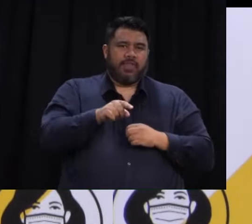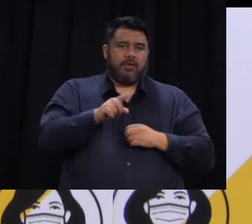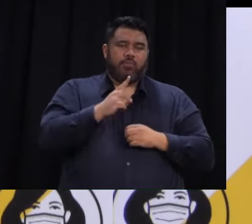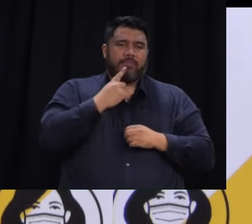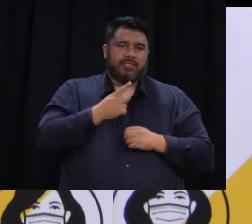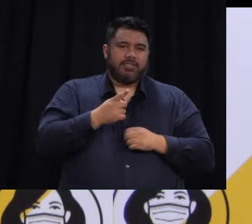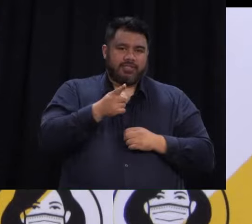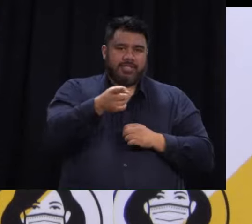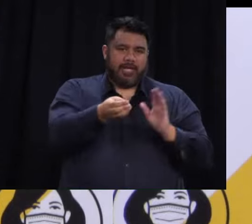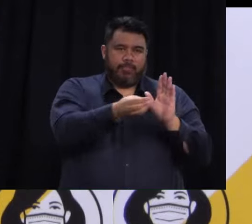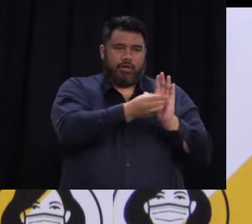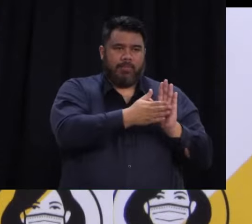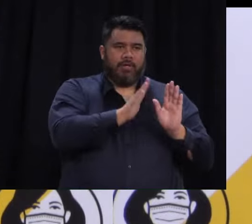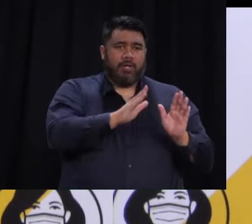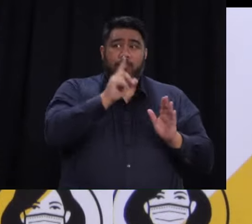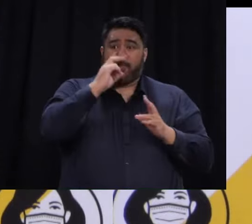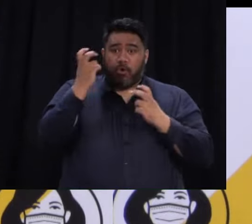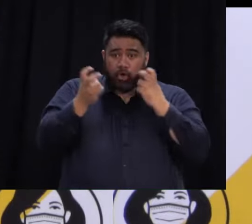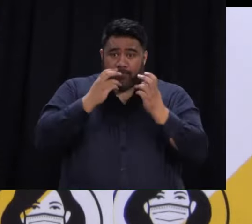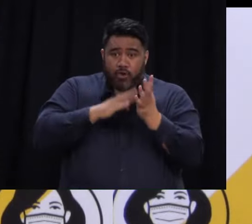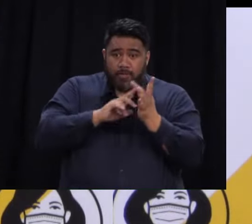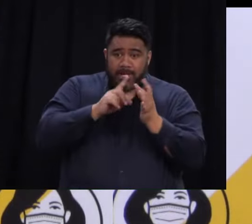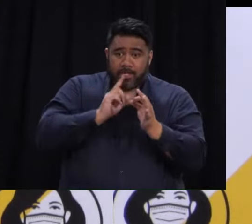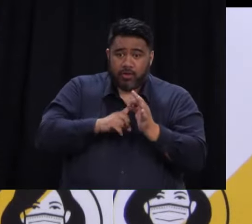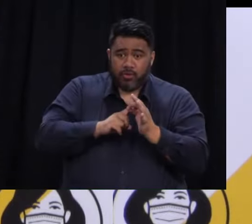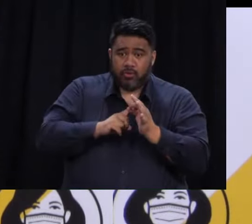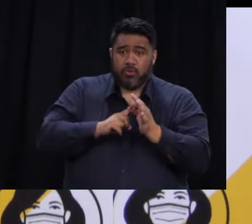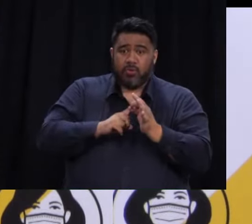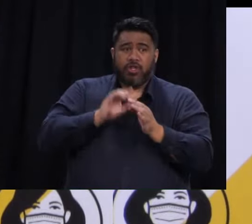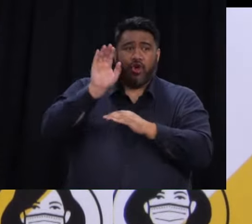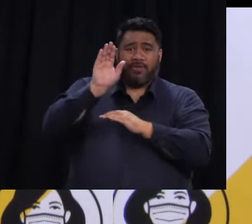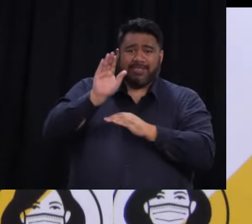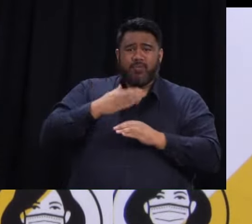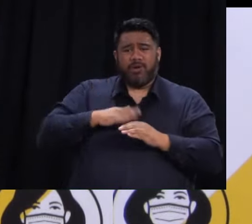site. MB has apologised for that